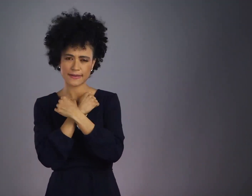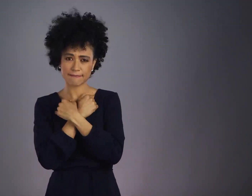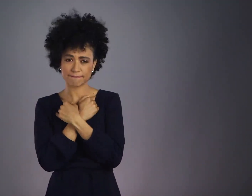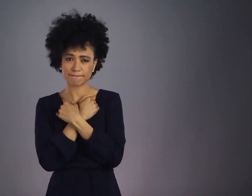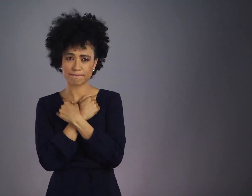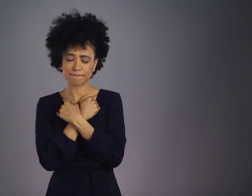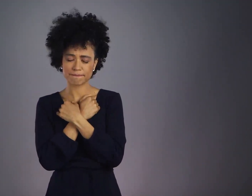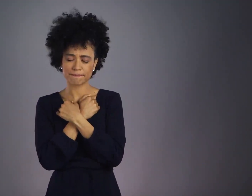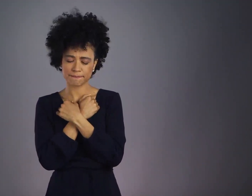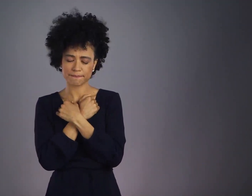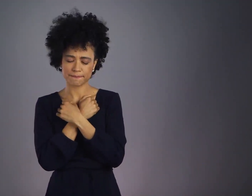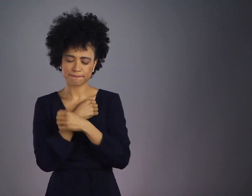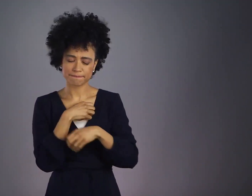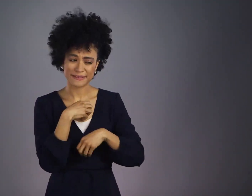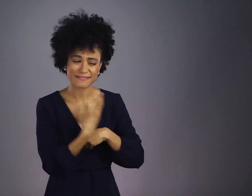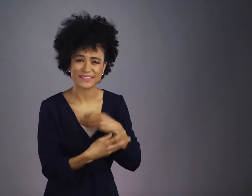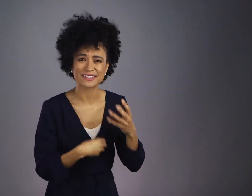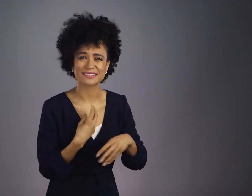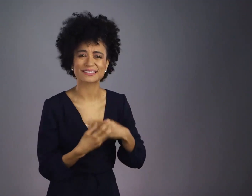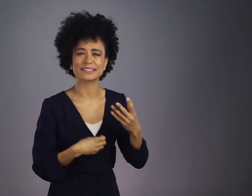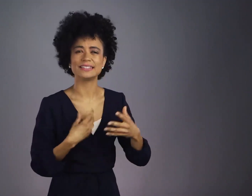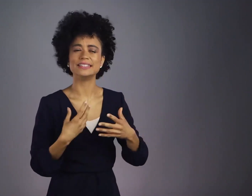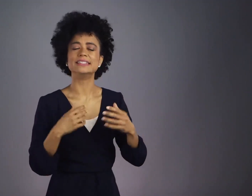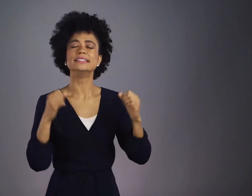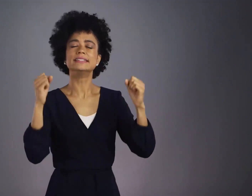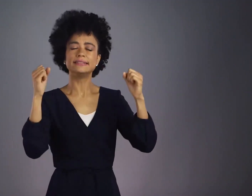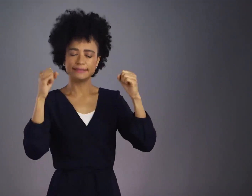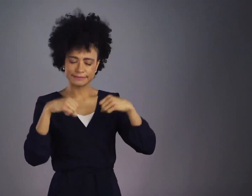having the other one’s happiness uppermost in mind.